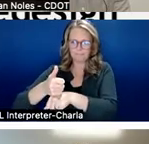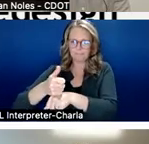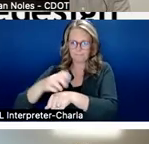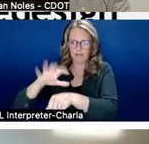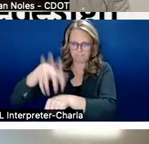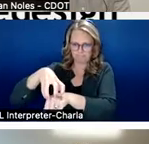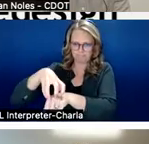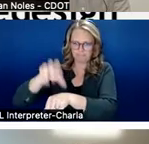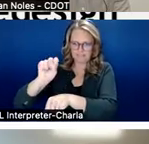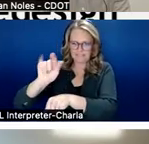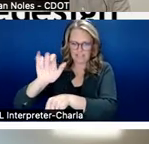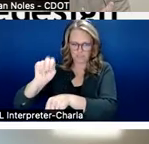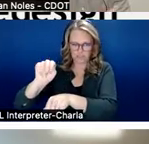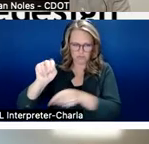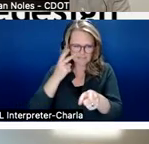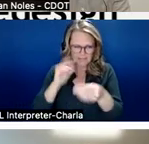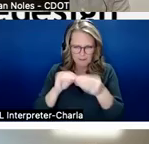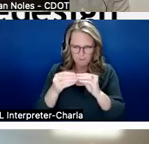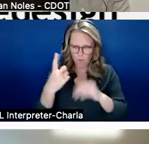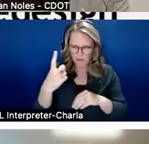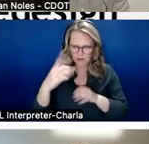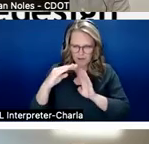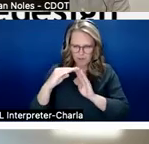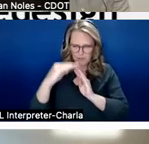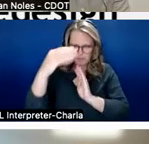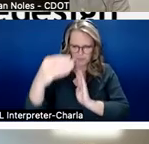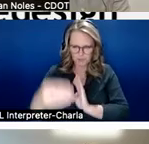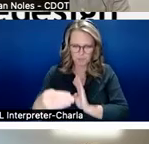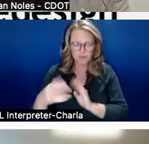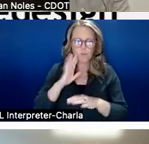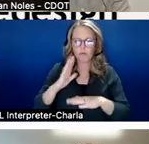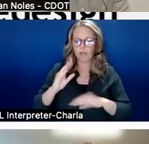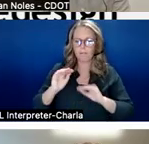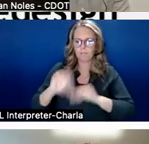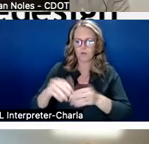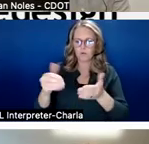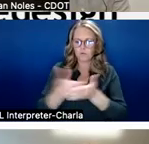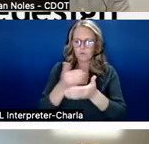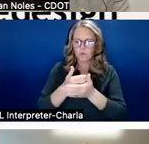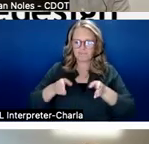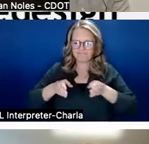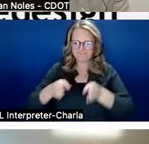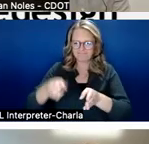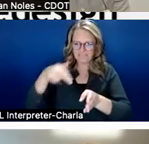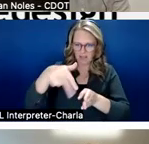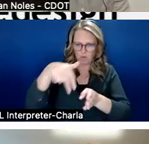And so there'll be a new sidewalk and some new landscaping there. And then in the median,